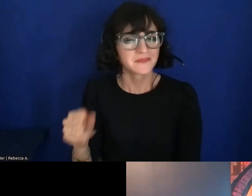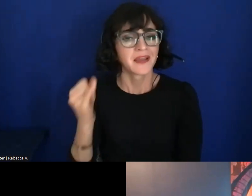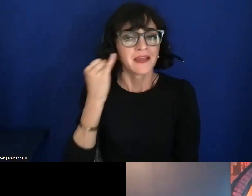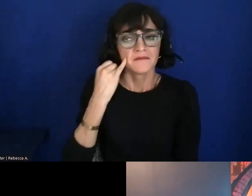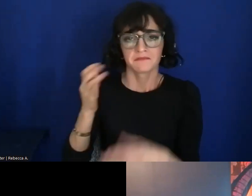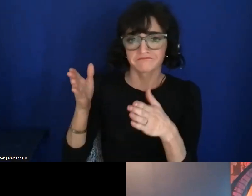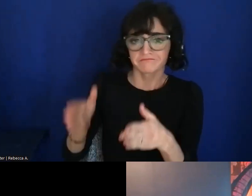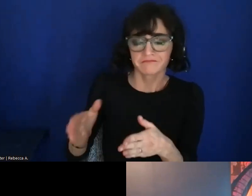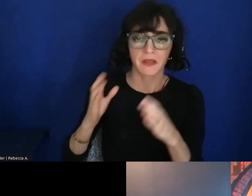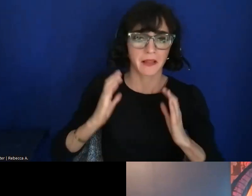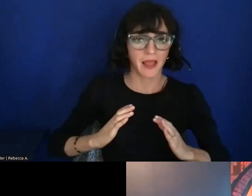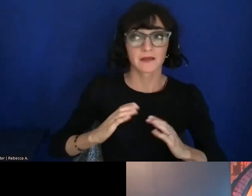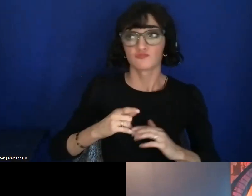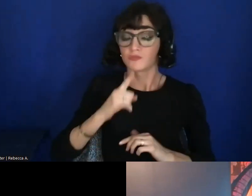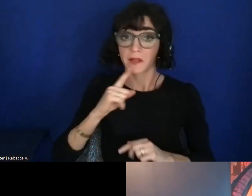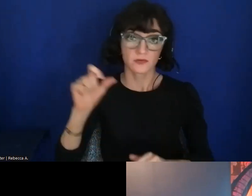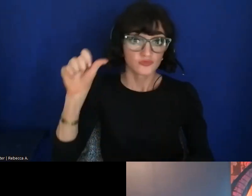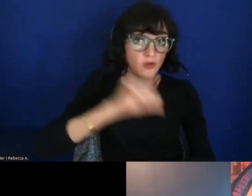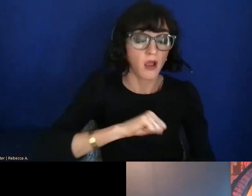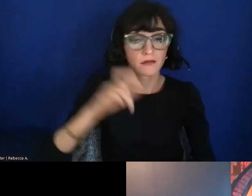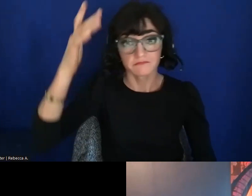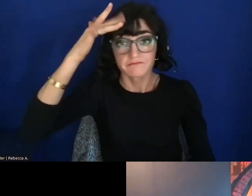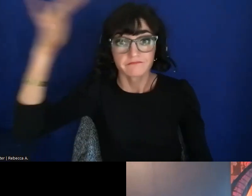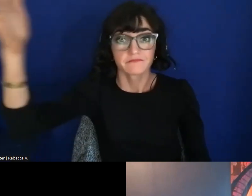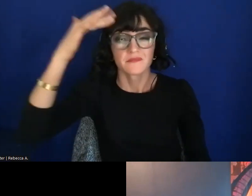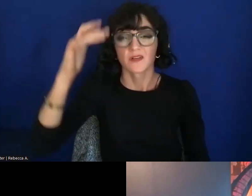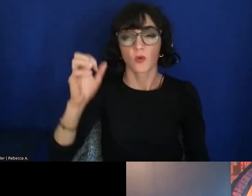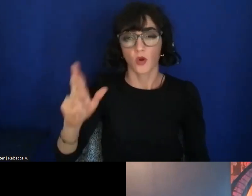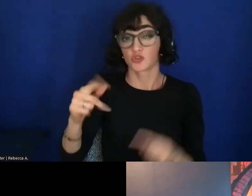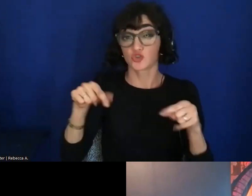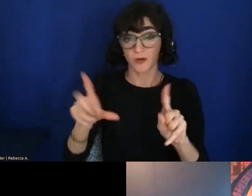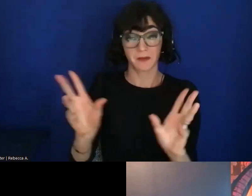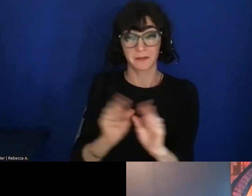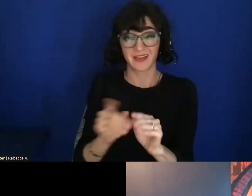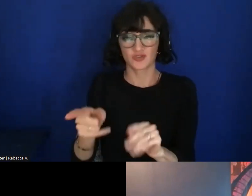the influence the time of meeting it's really difficult for her to focus and retain information